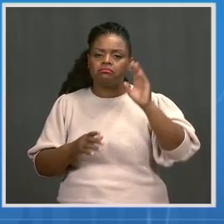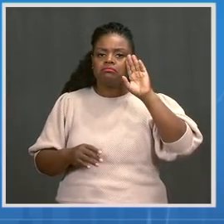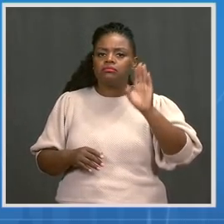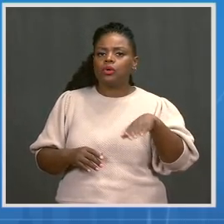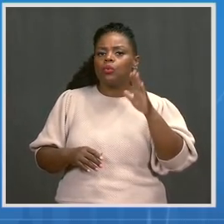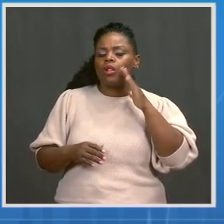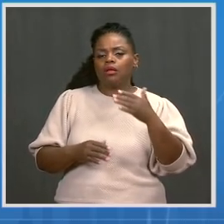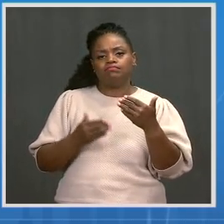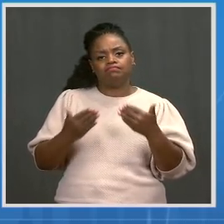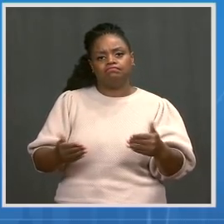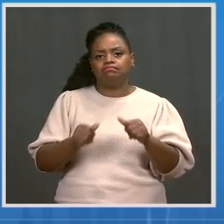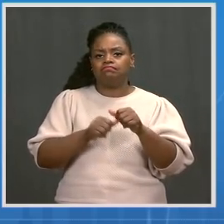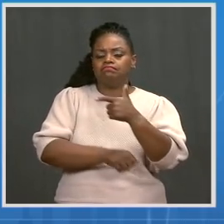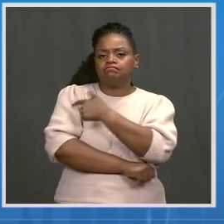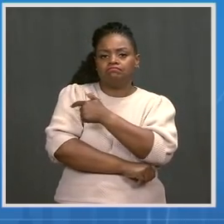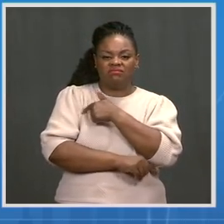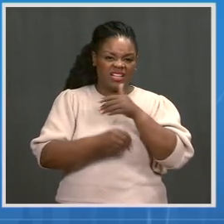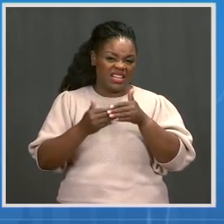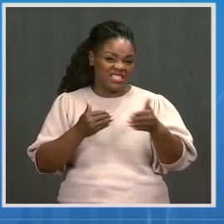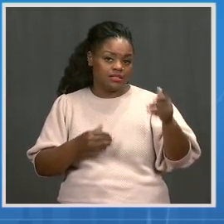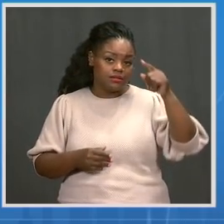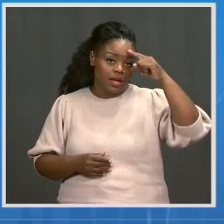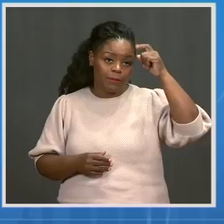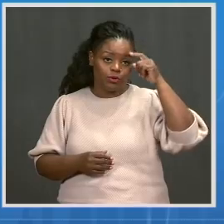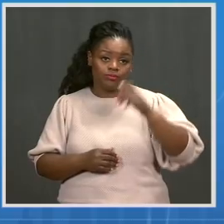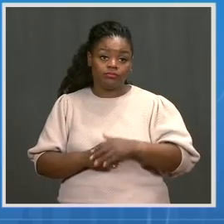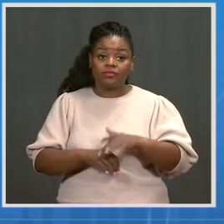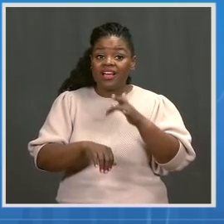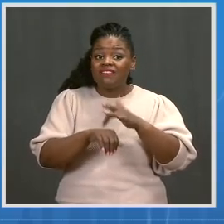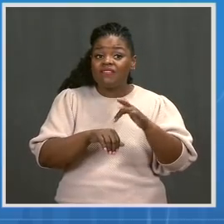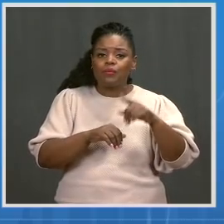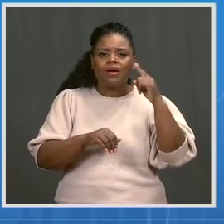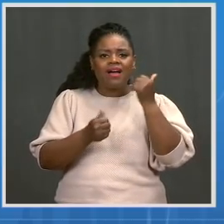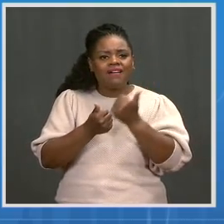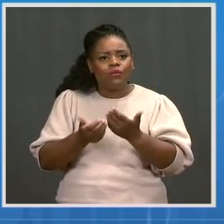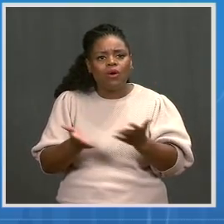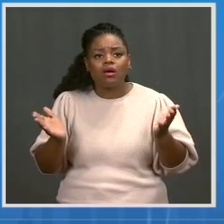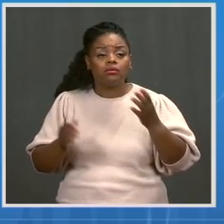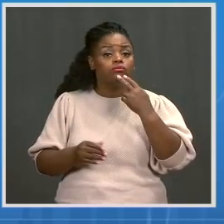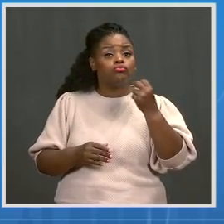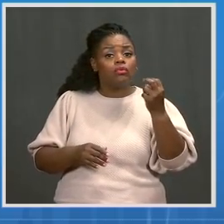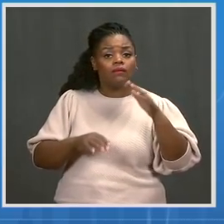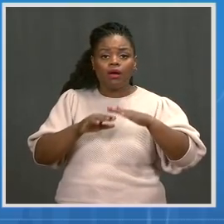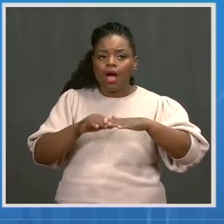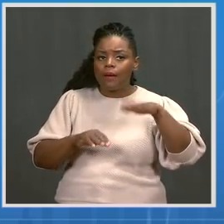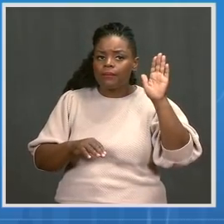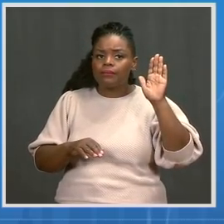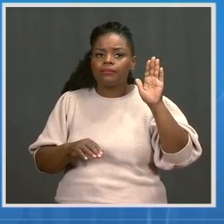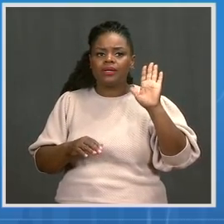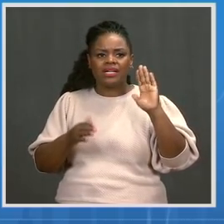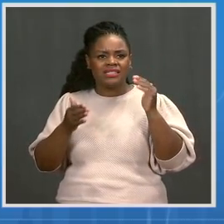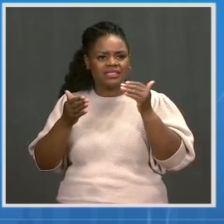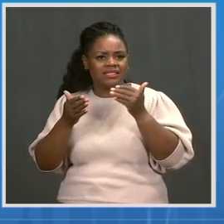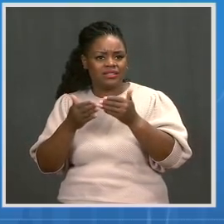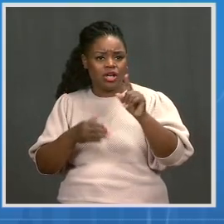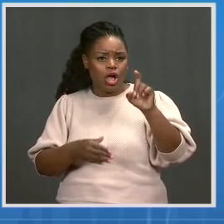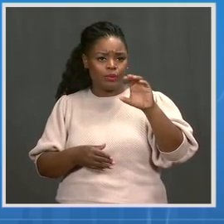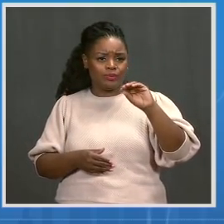COVID-19 vaccines are available for everyone ages 12 and up. They are nearly 100 percent effective against severe disease and death,